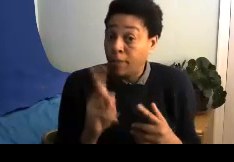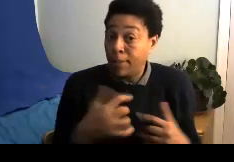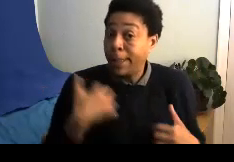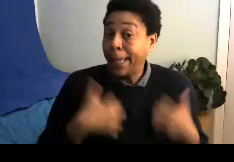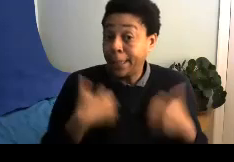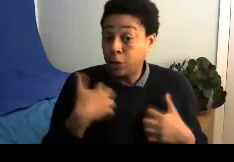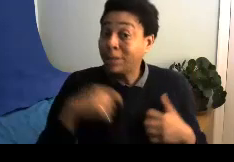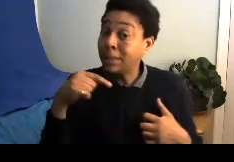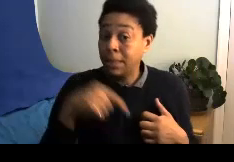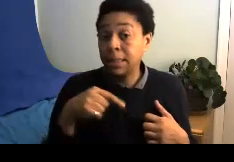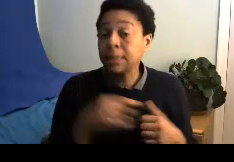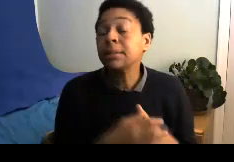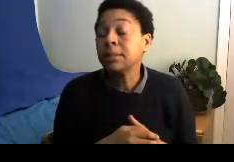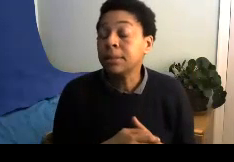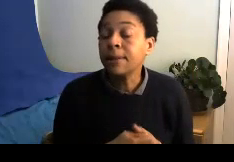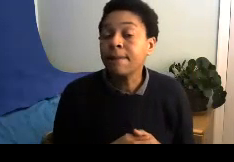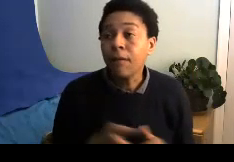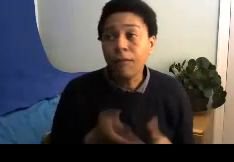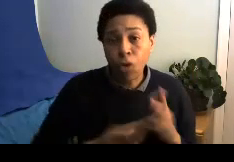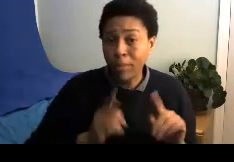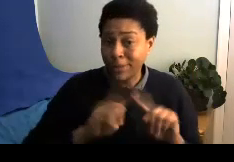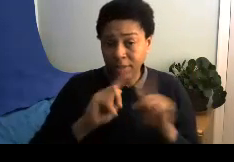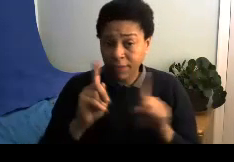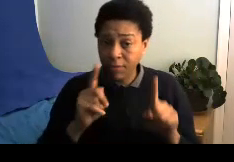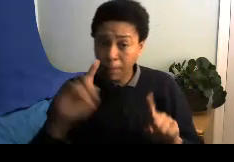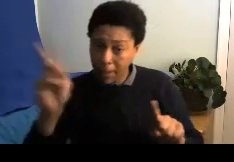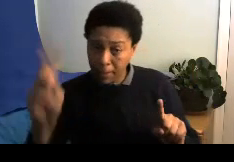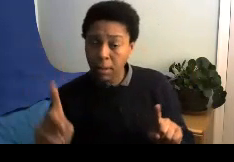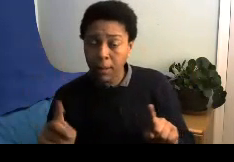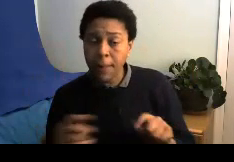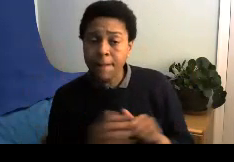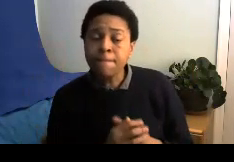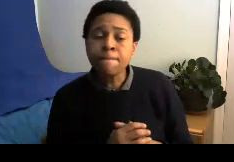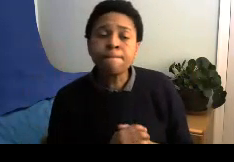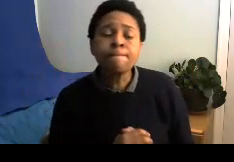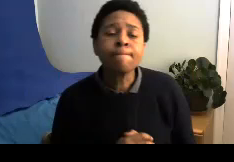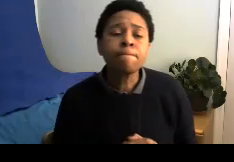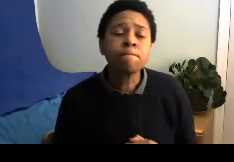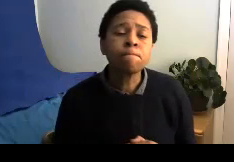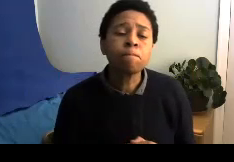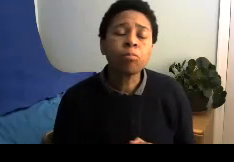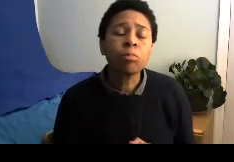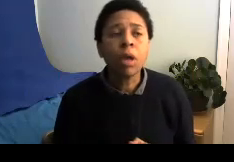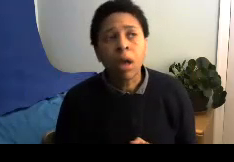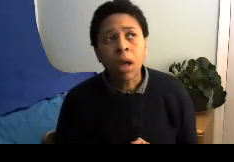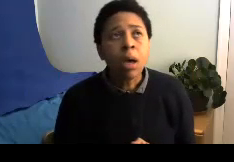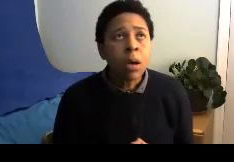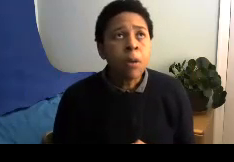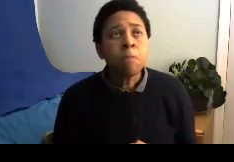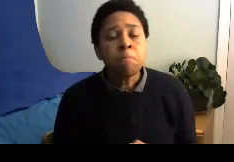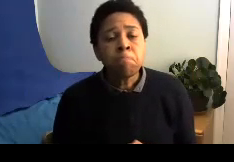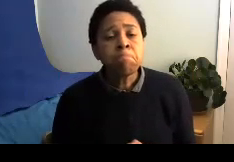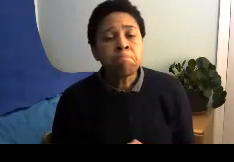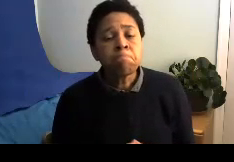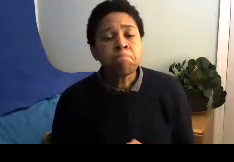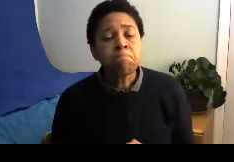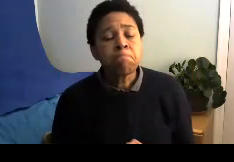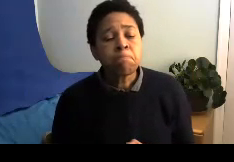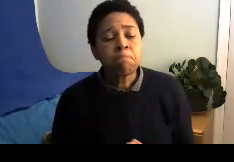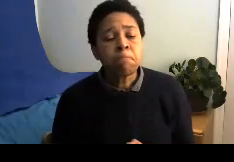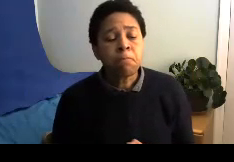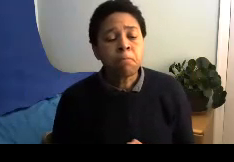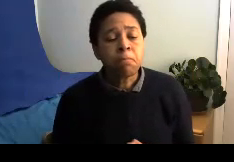a lot of different people. Um, and, I mean, I can't sort of say